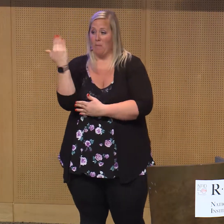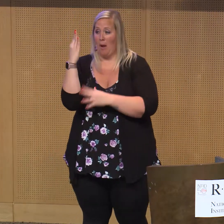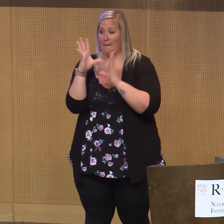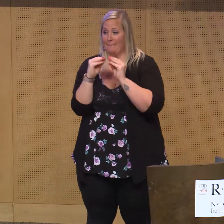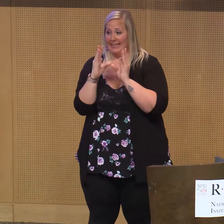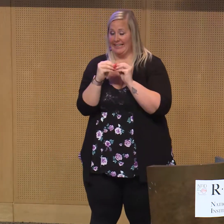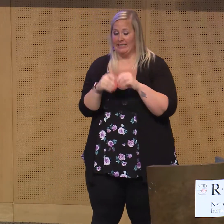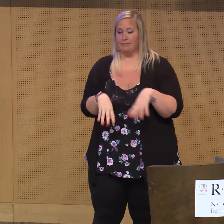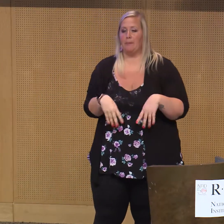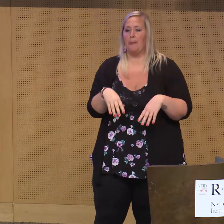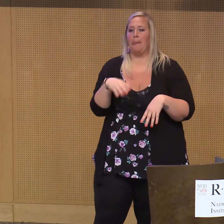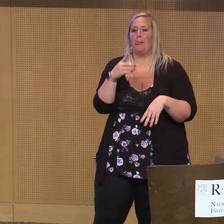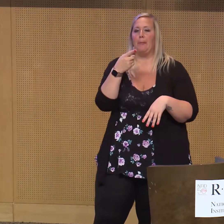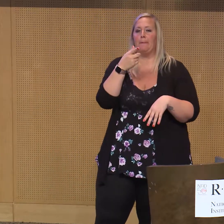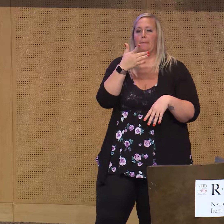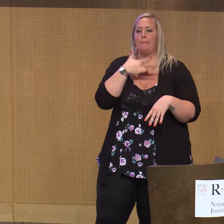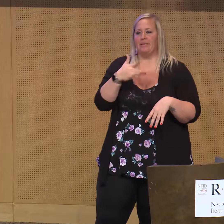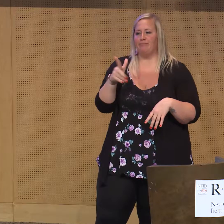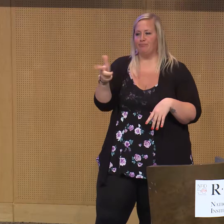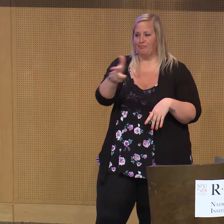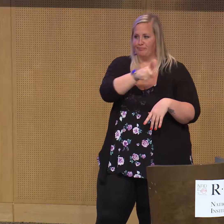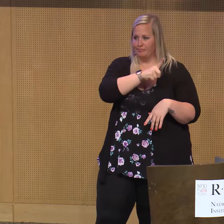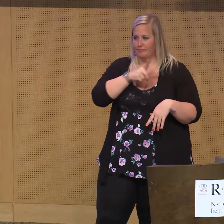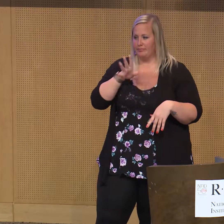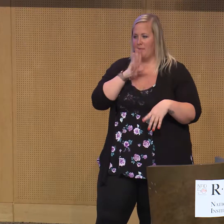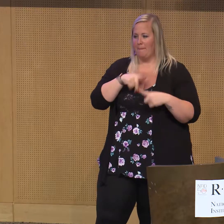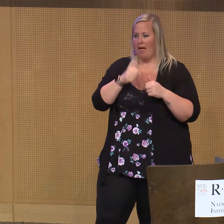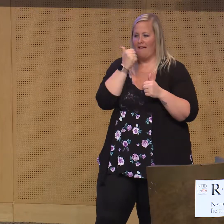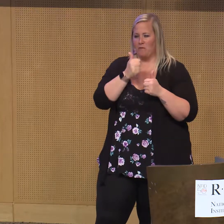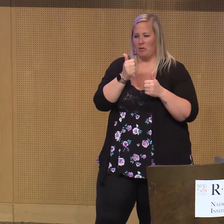We have Monday morning meetings at my company. We tend to go around the table